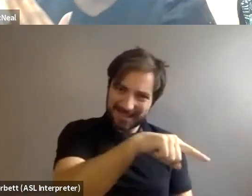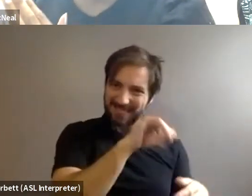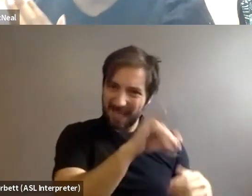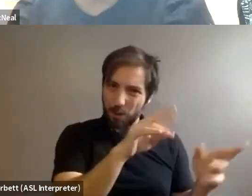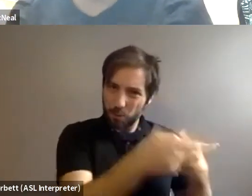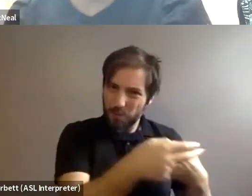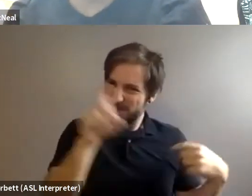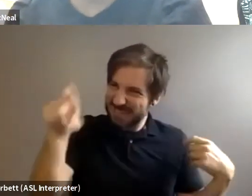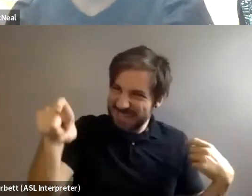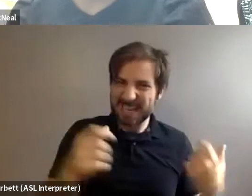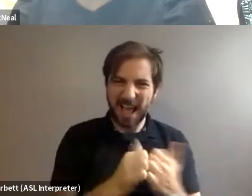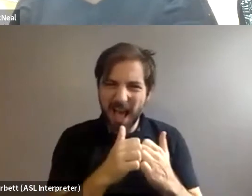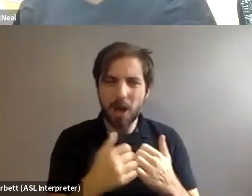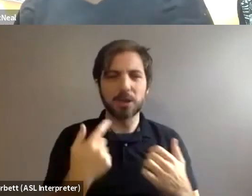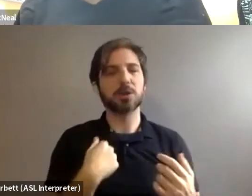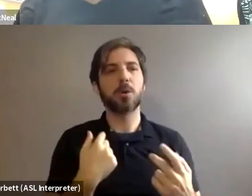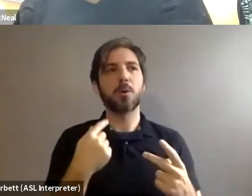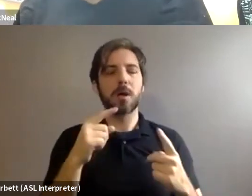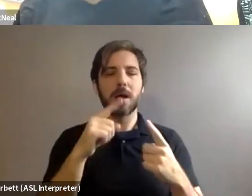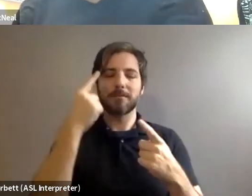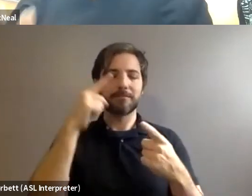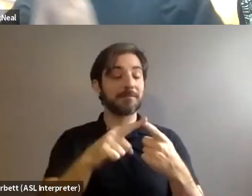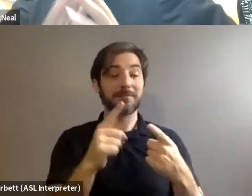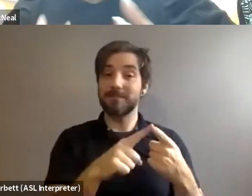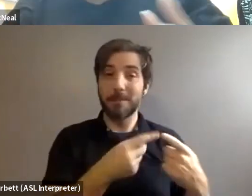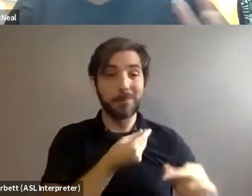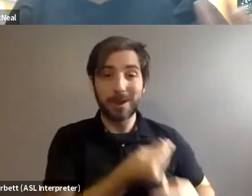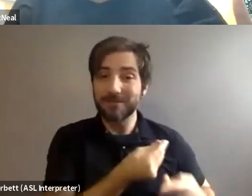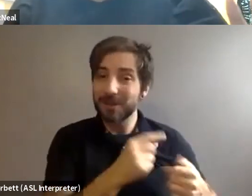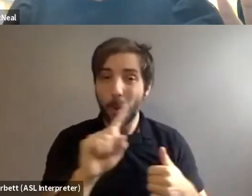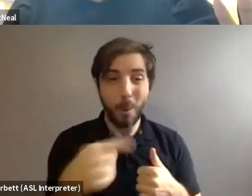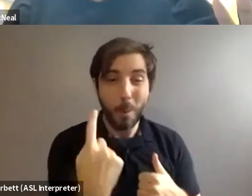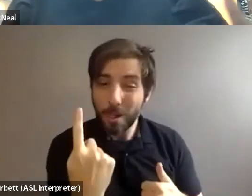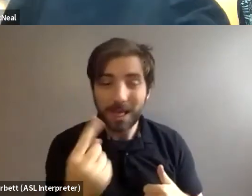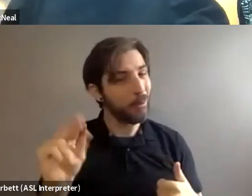a dual purpose room you know not only are we going to serve just one um type of community